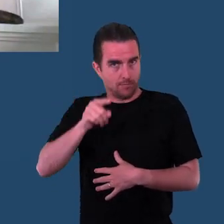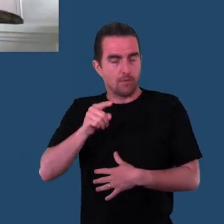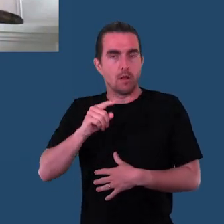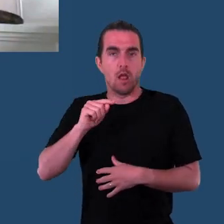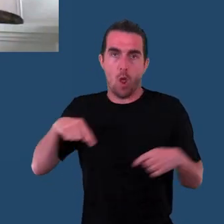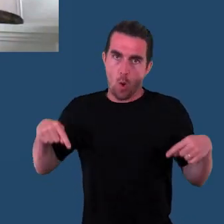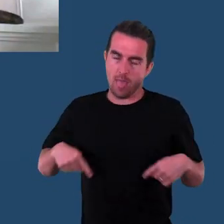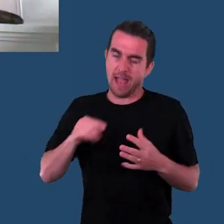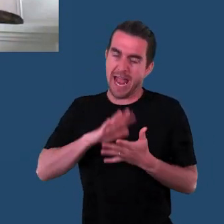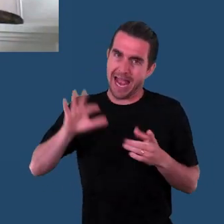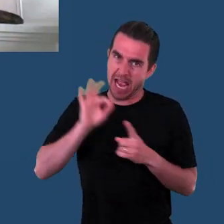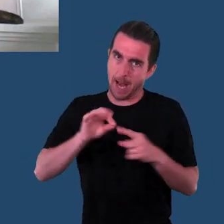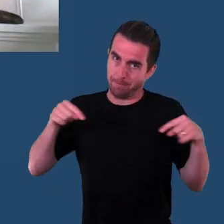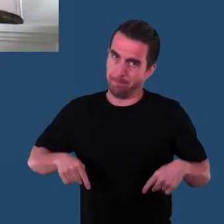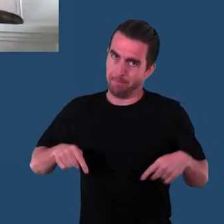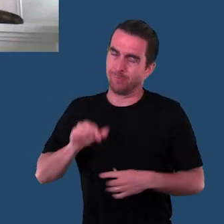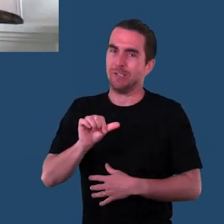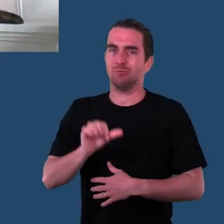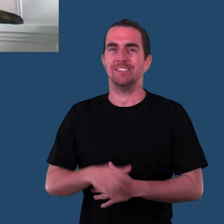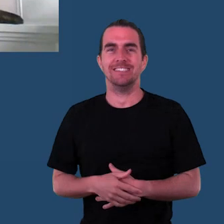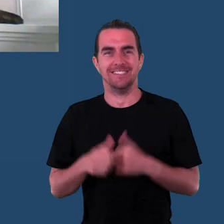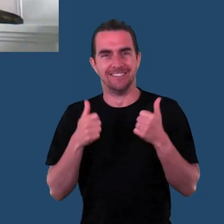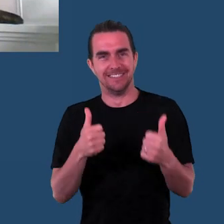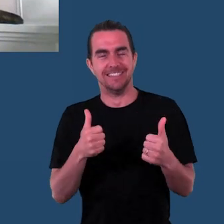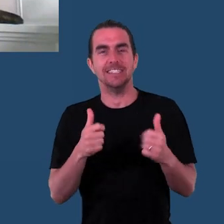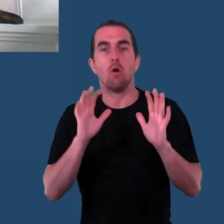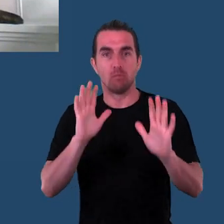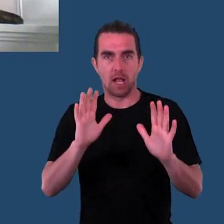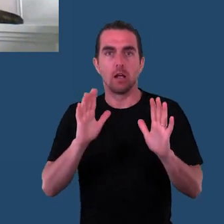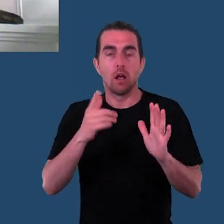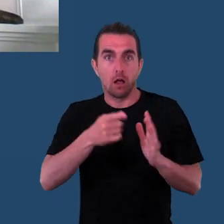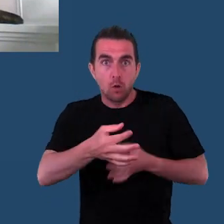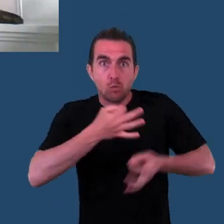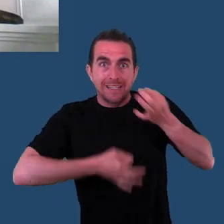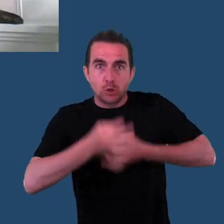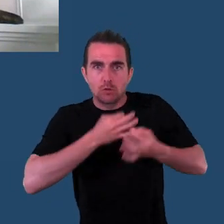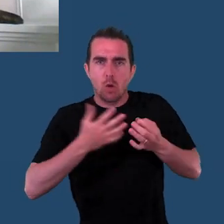It's all in the hips. Now Matt, before we move on, we've had a question come in from one of our viewers.